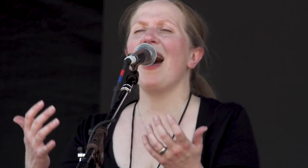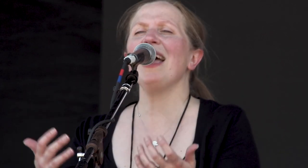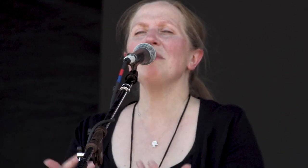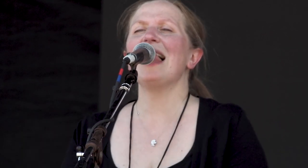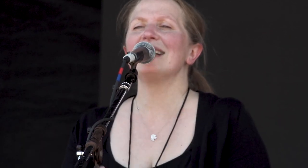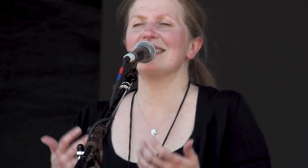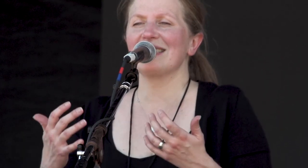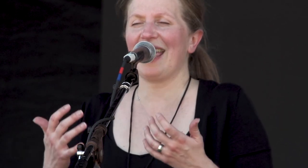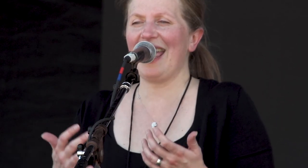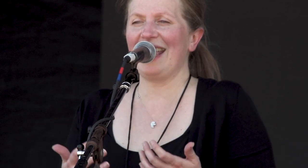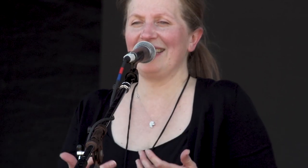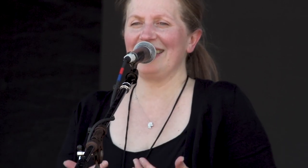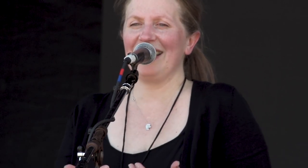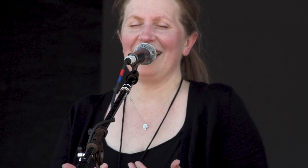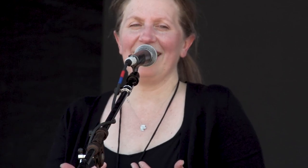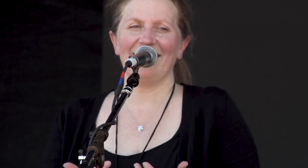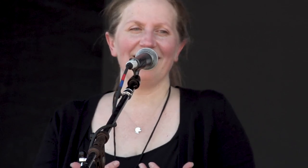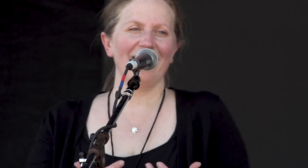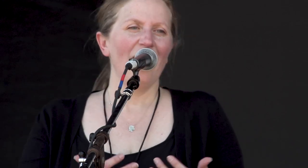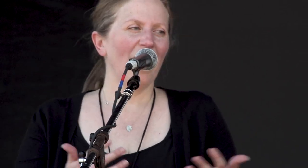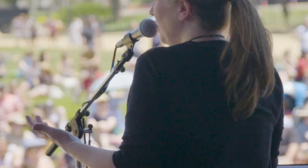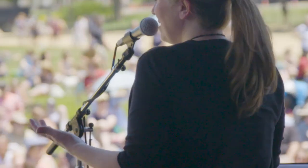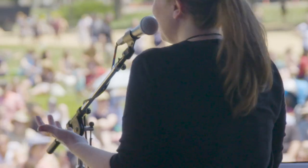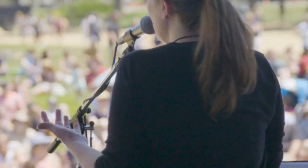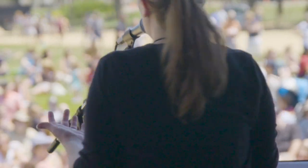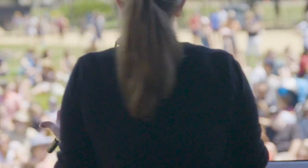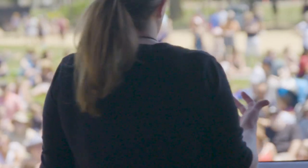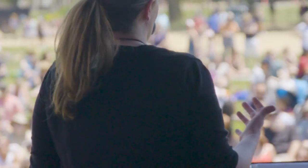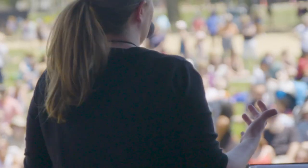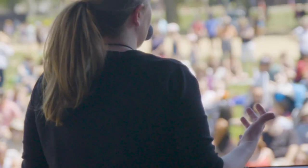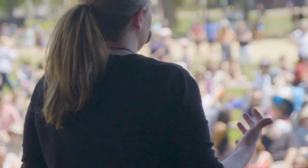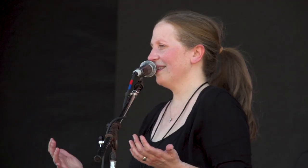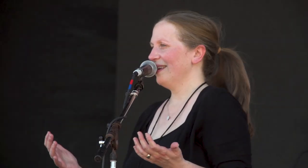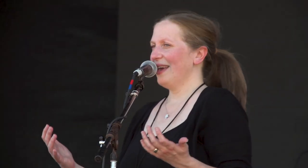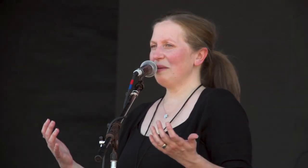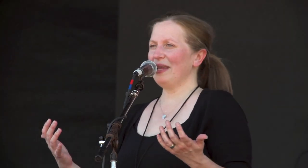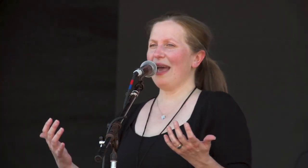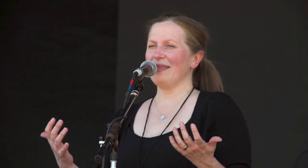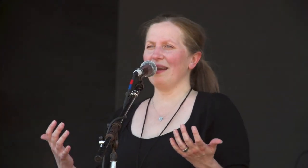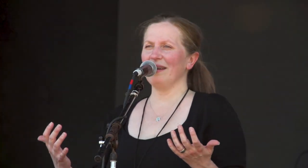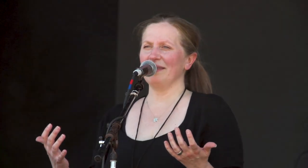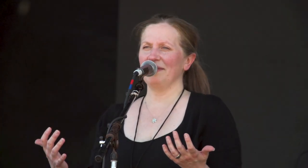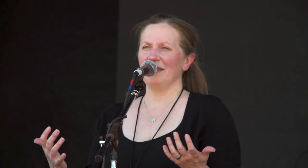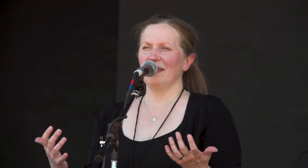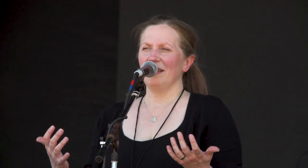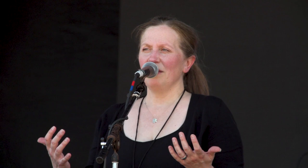Find molasses candy Who wants to teach me a bird sound? Anybody out there?